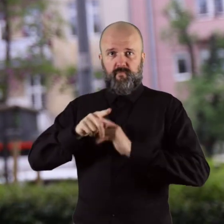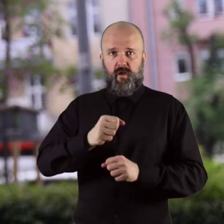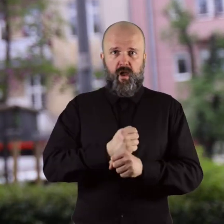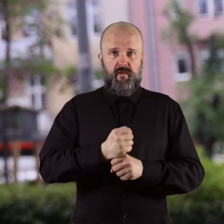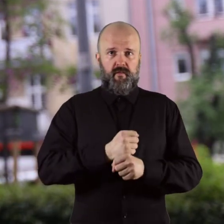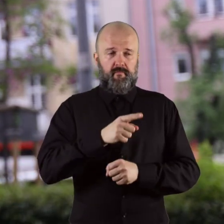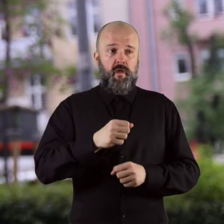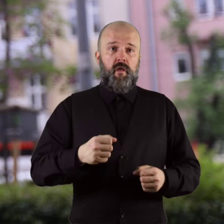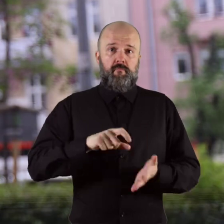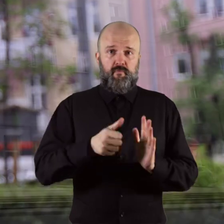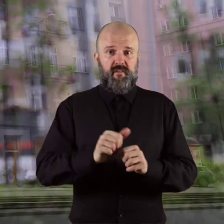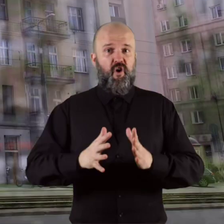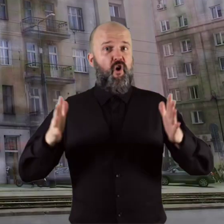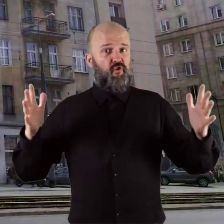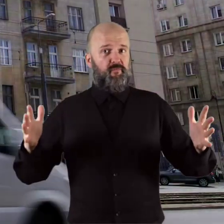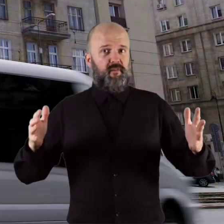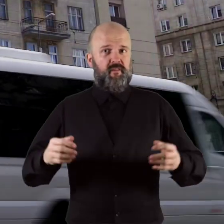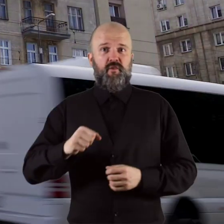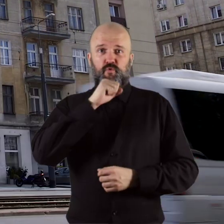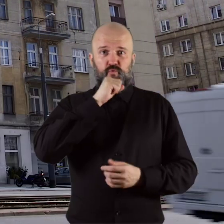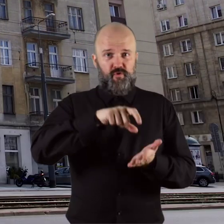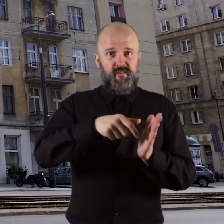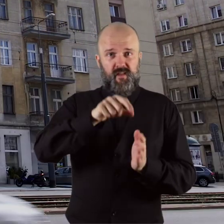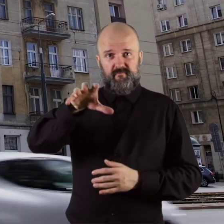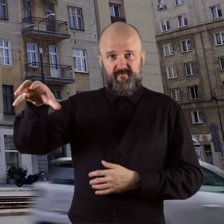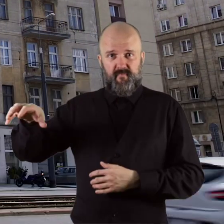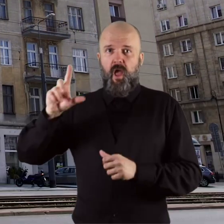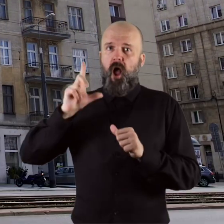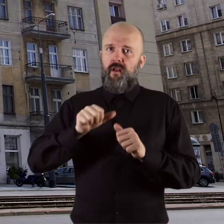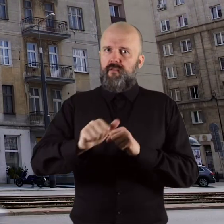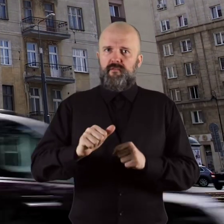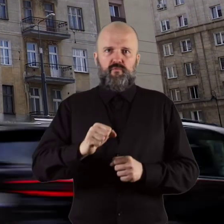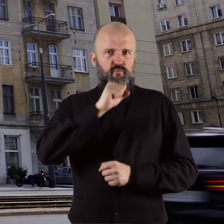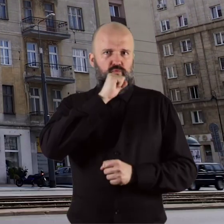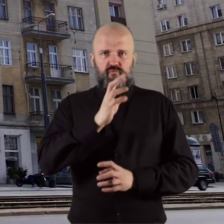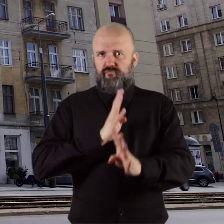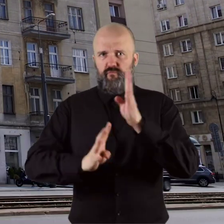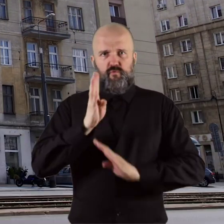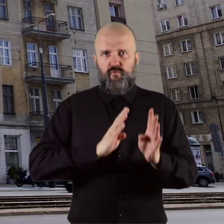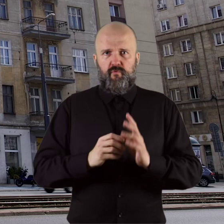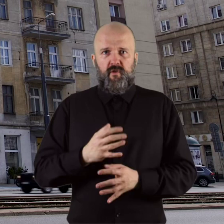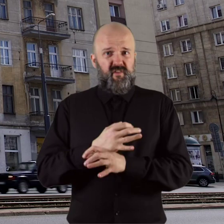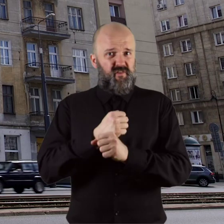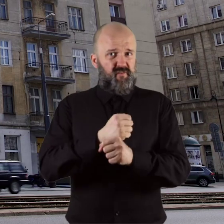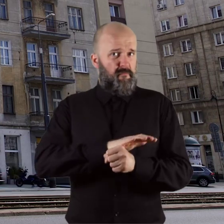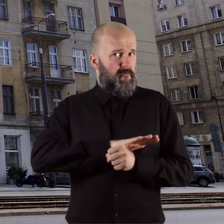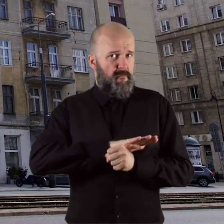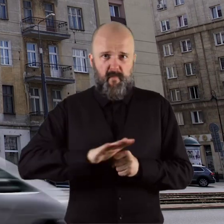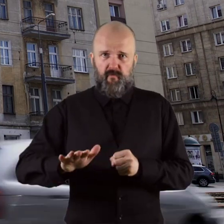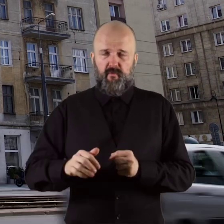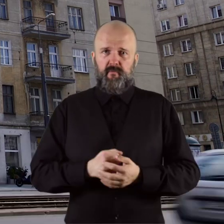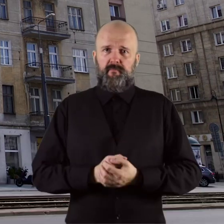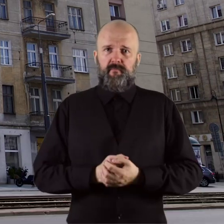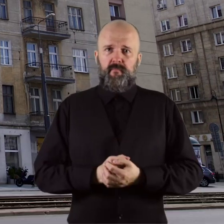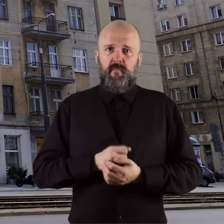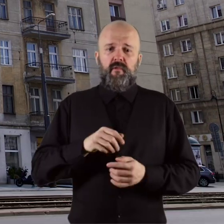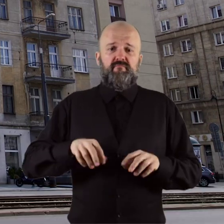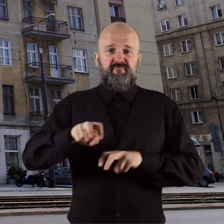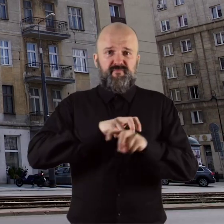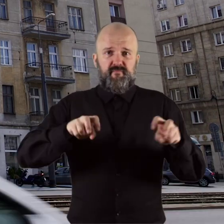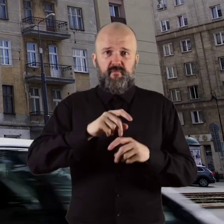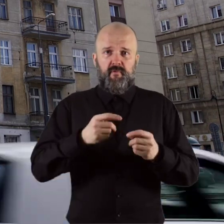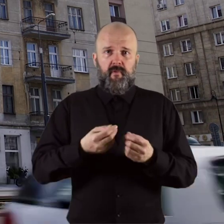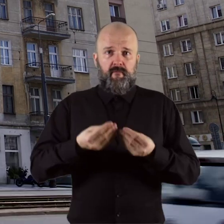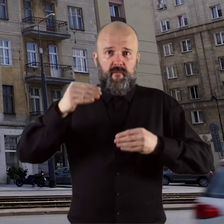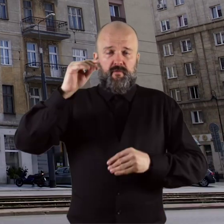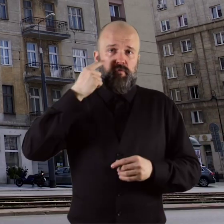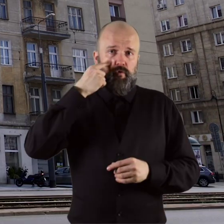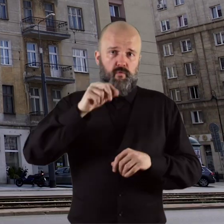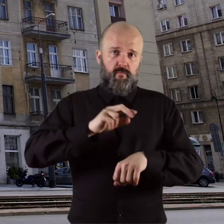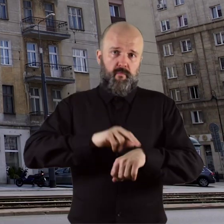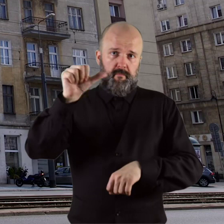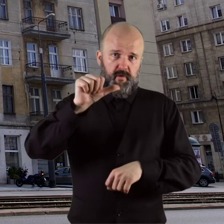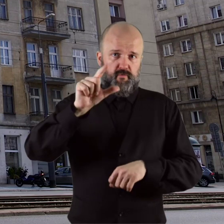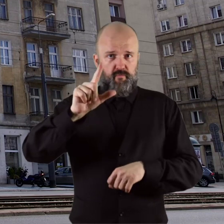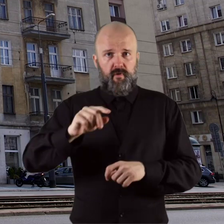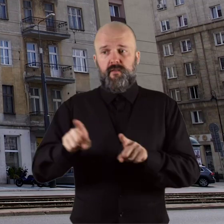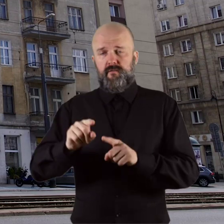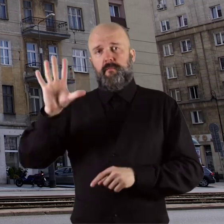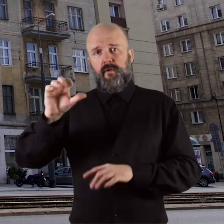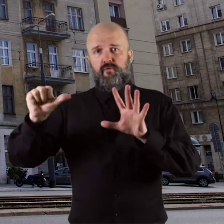Although the place is huge, with several rooms, it is constantly busy, crowded, crowded and overcrowded. The traffic intensifies at one - two and five - six in the evening.